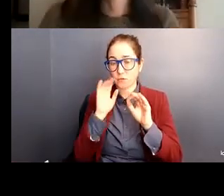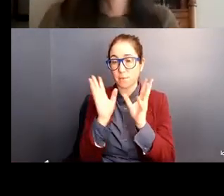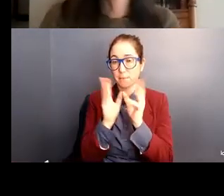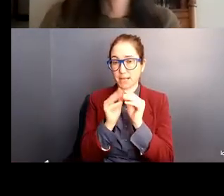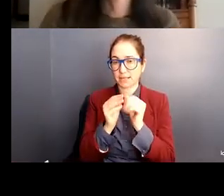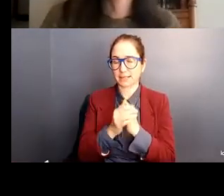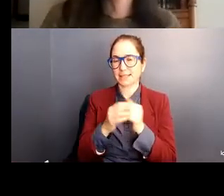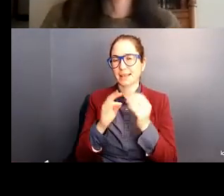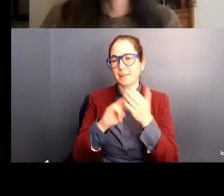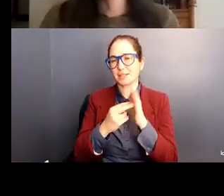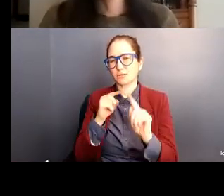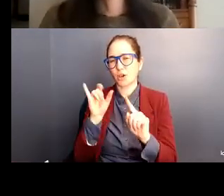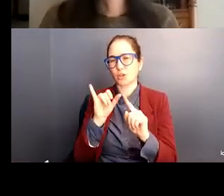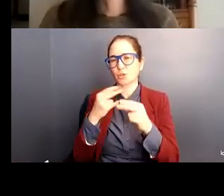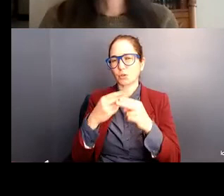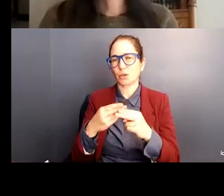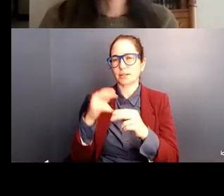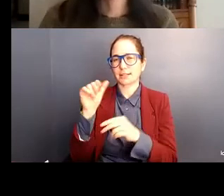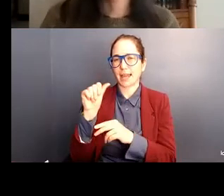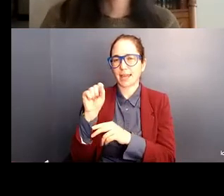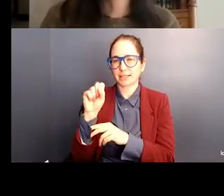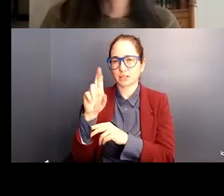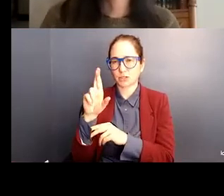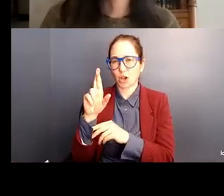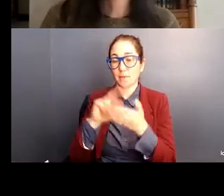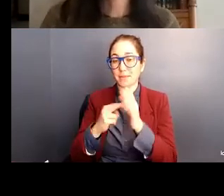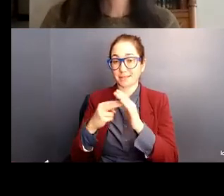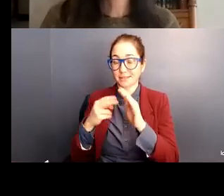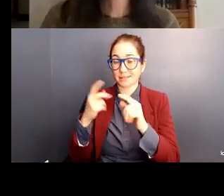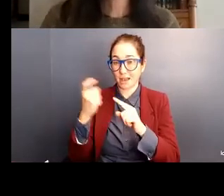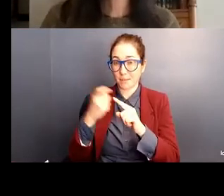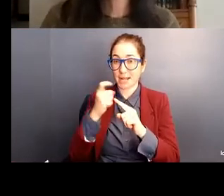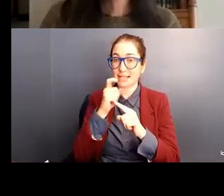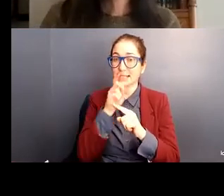is also called ASR, which means automatic speech recognition.